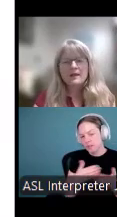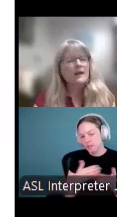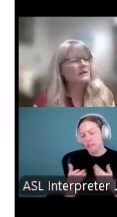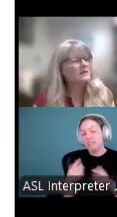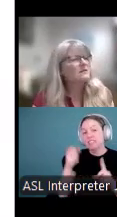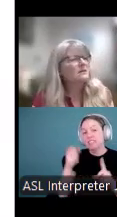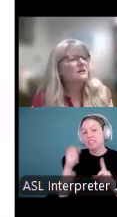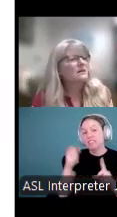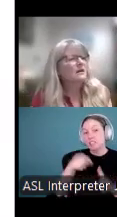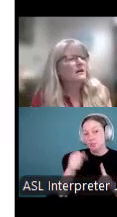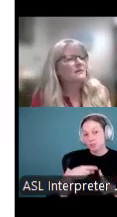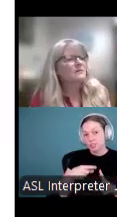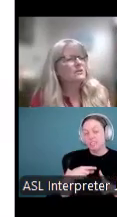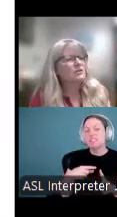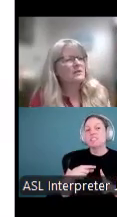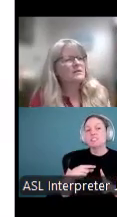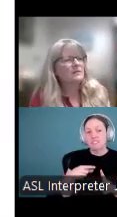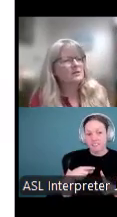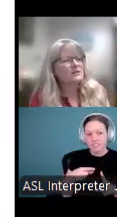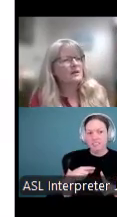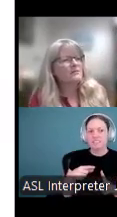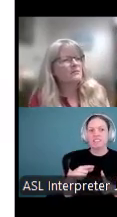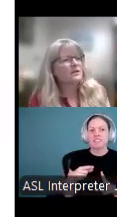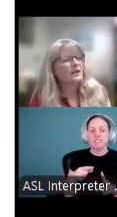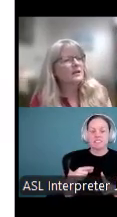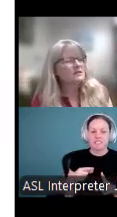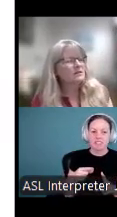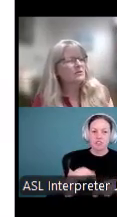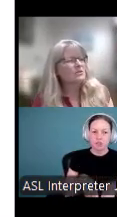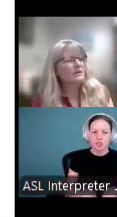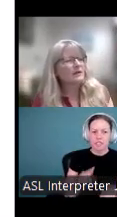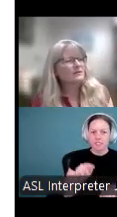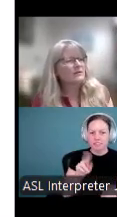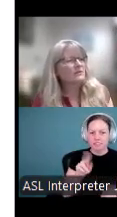they get during tummy time really has a huge impact on